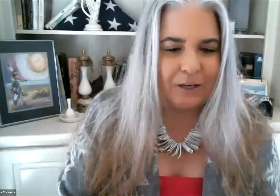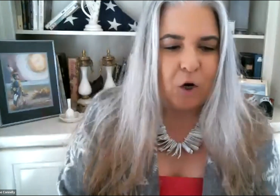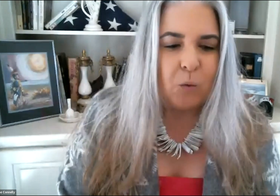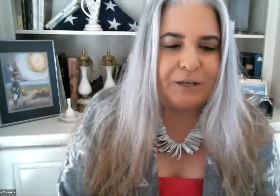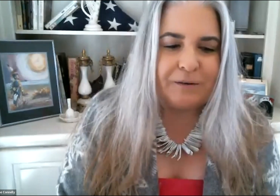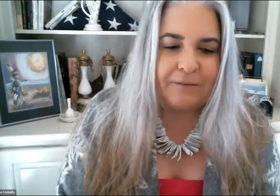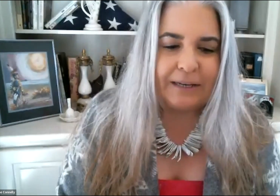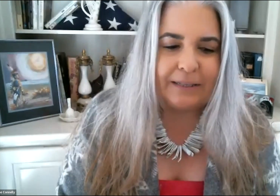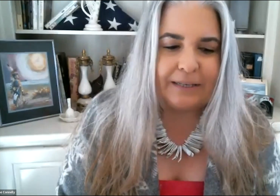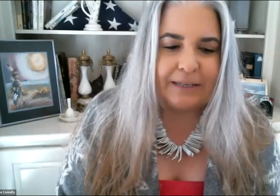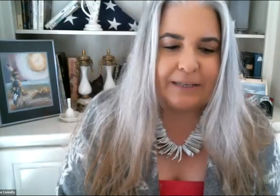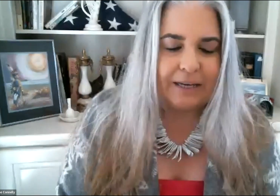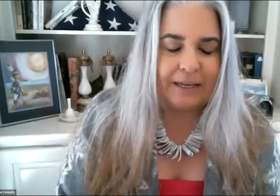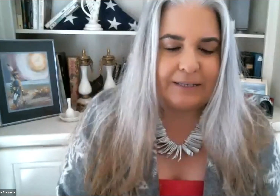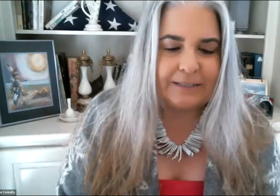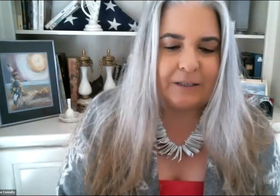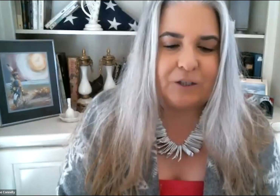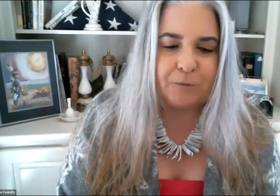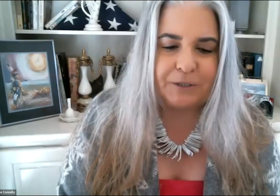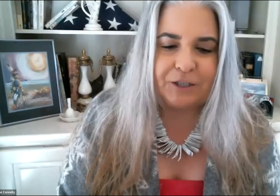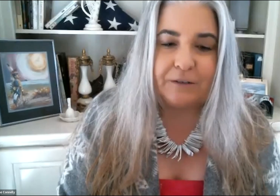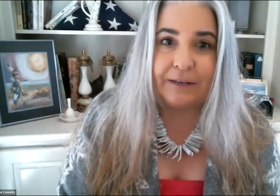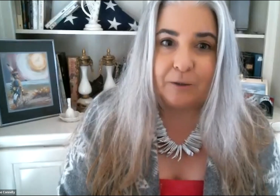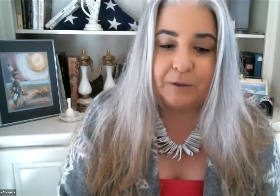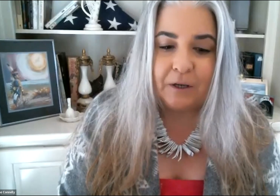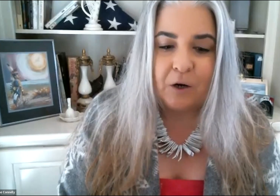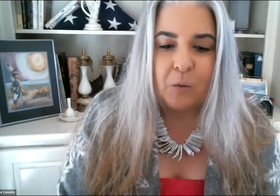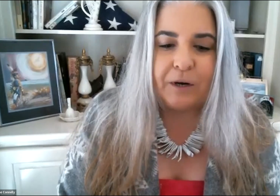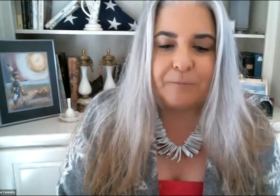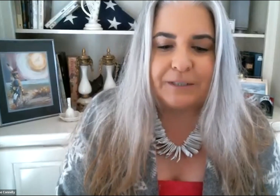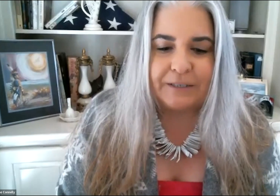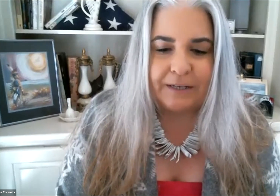I jumped ahead. We do have Als Asl interpretation available.